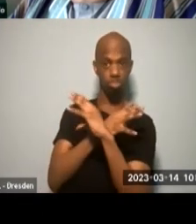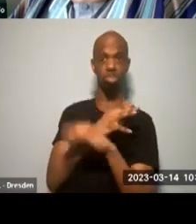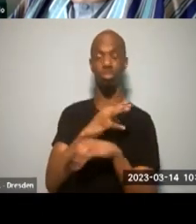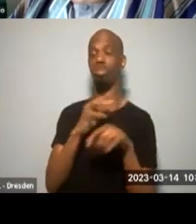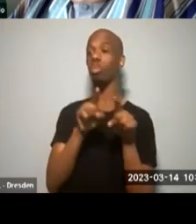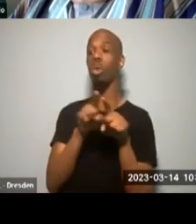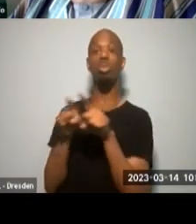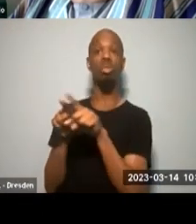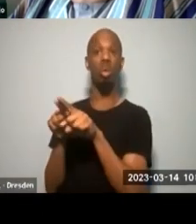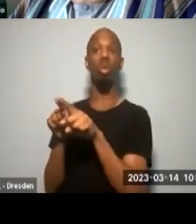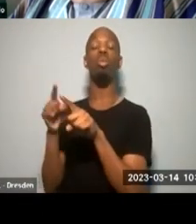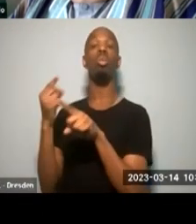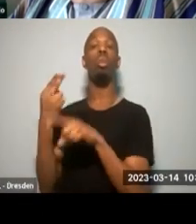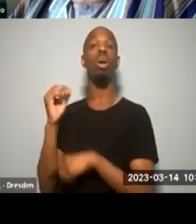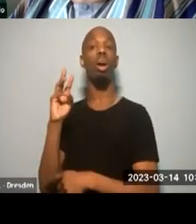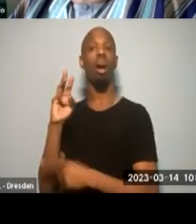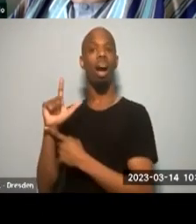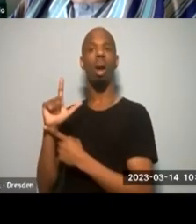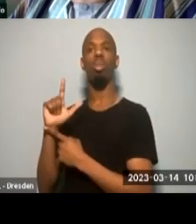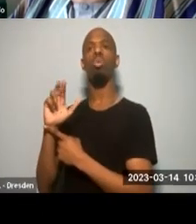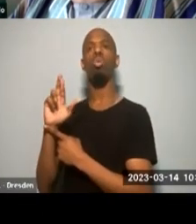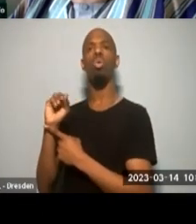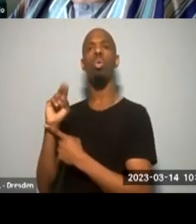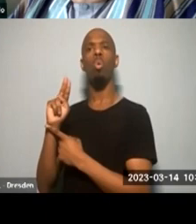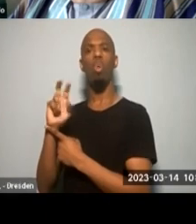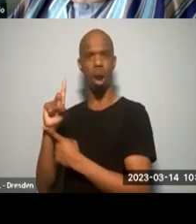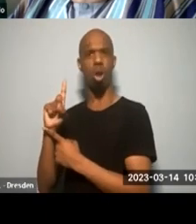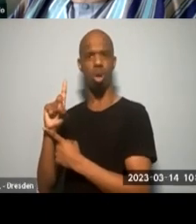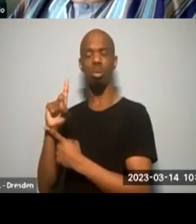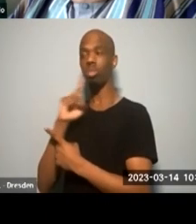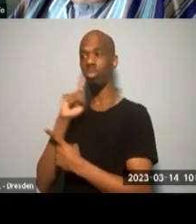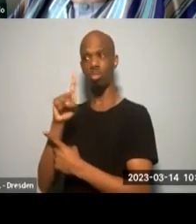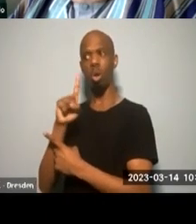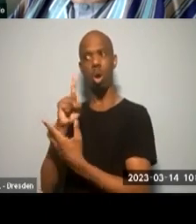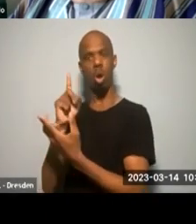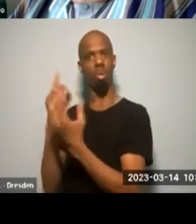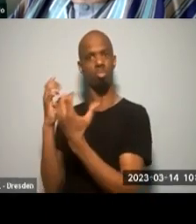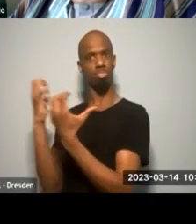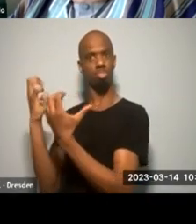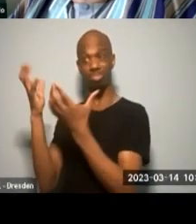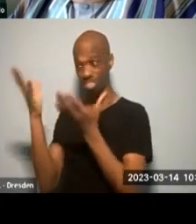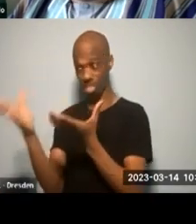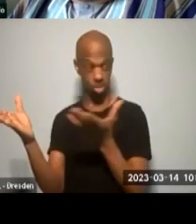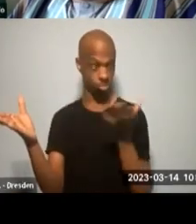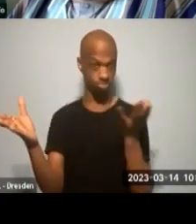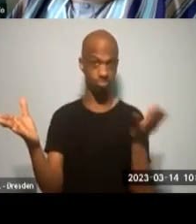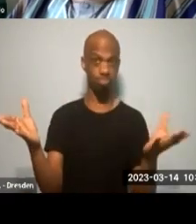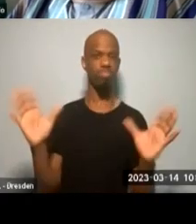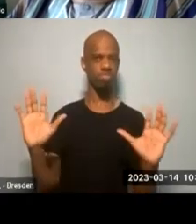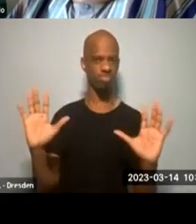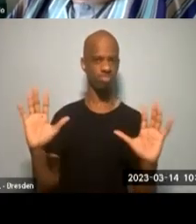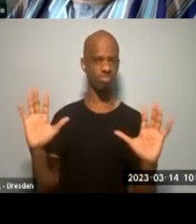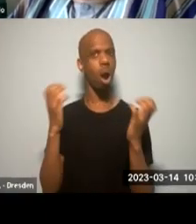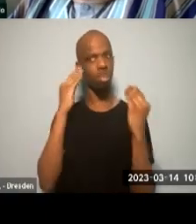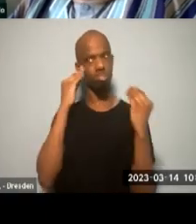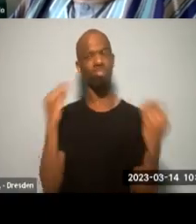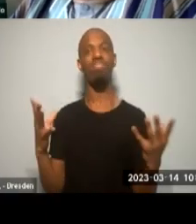HowlRound, and also extend by welcome to those of us who are attending in person.